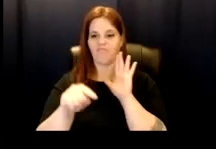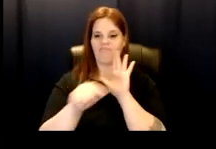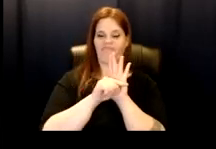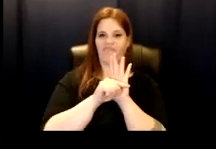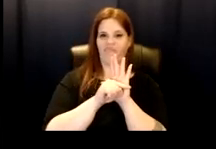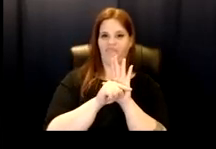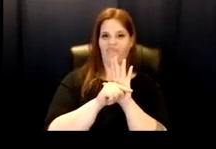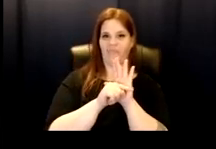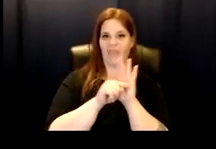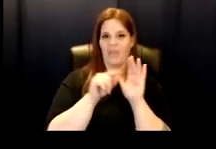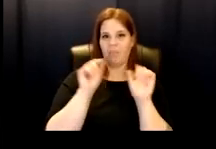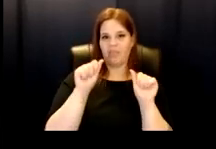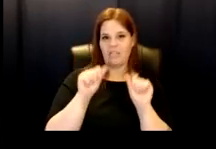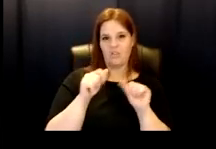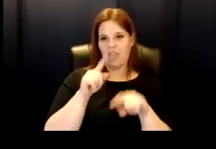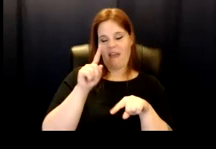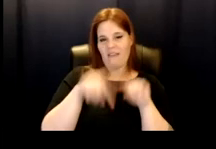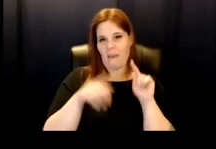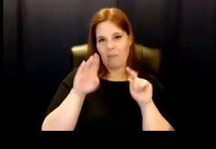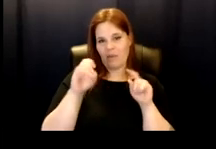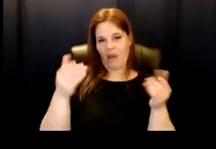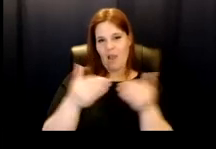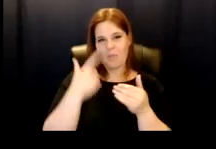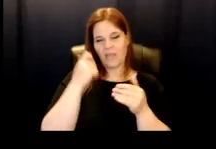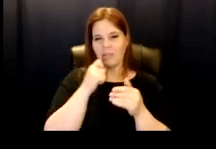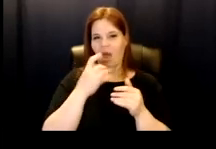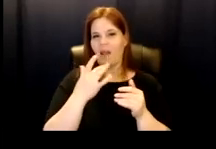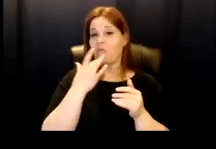So, I think we have time for about two more questions. We have about six minutes